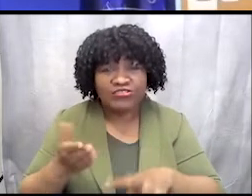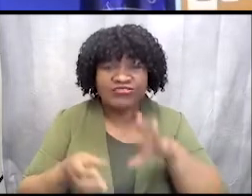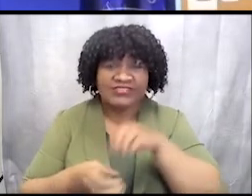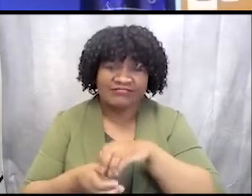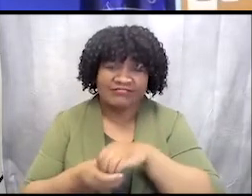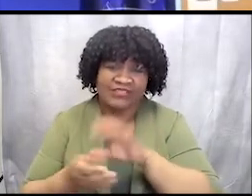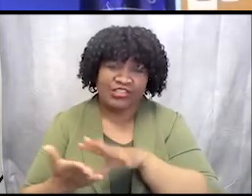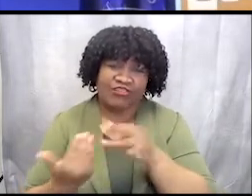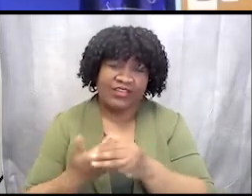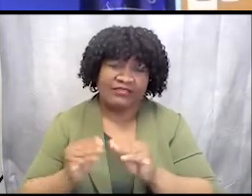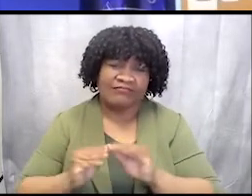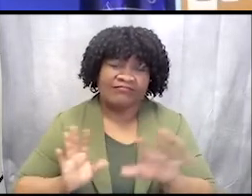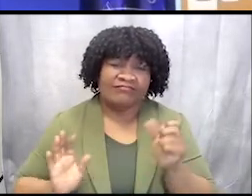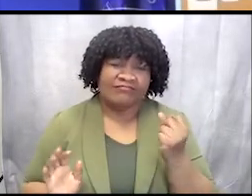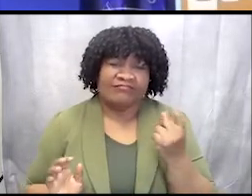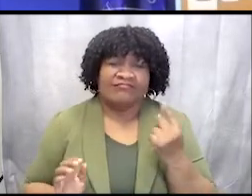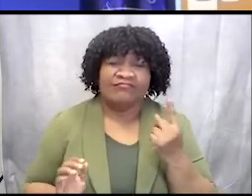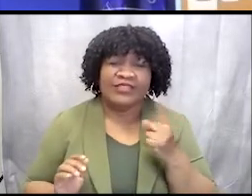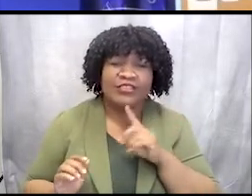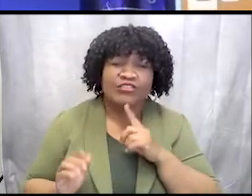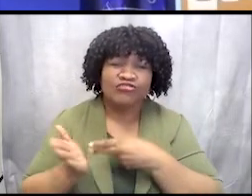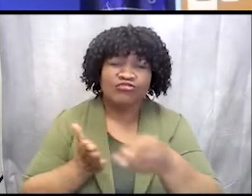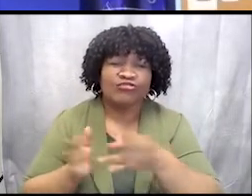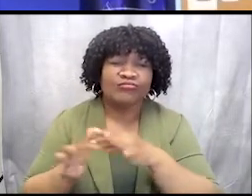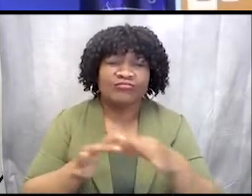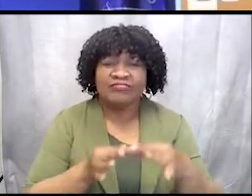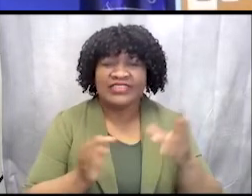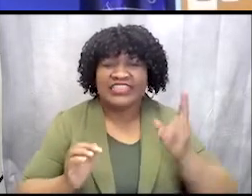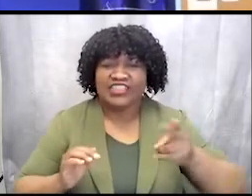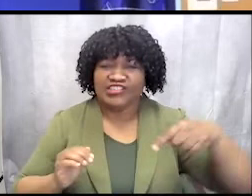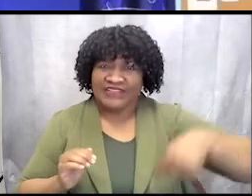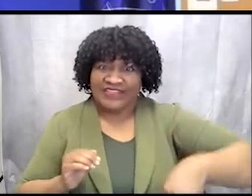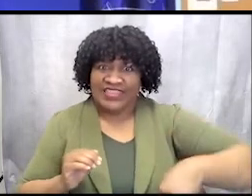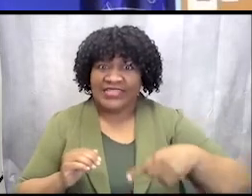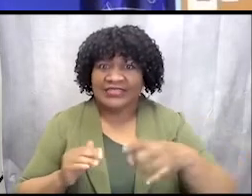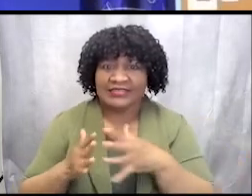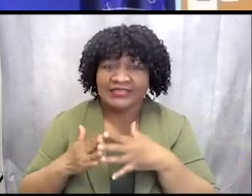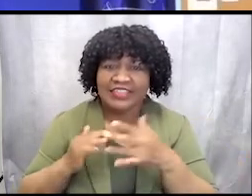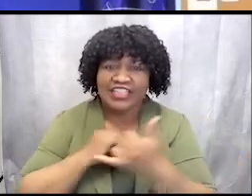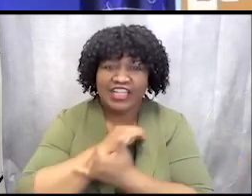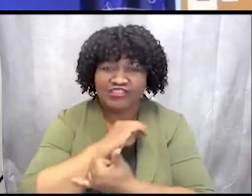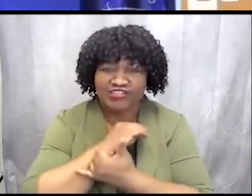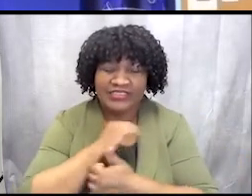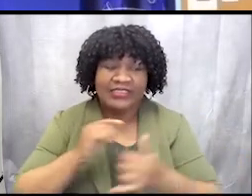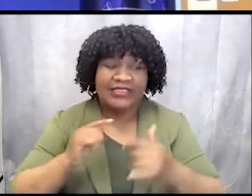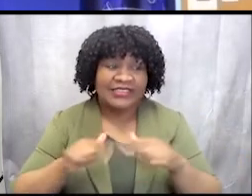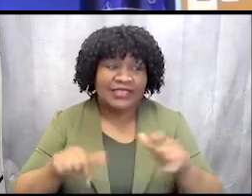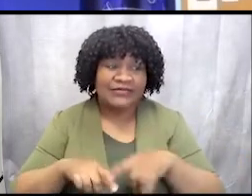and that we really understand the truth about the history of this country, as well as having a better understanding